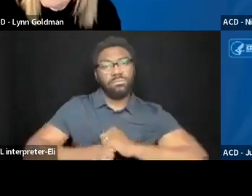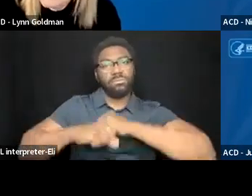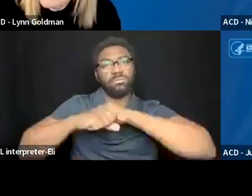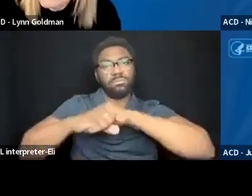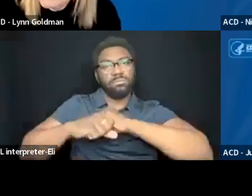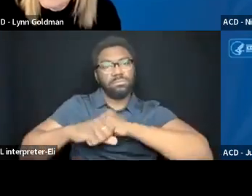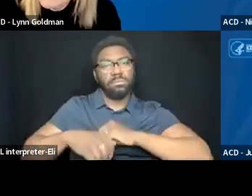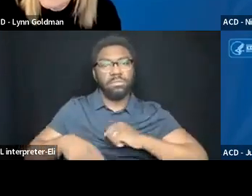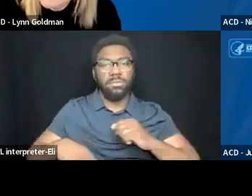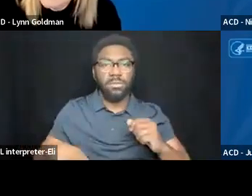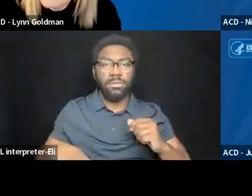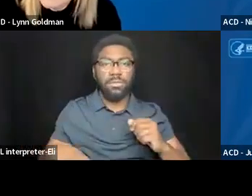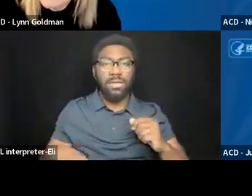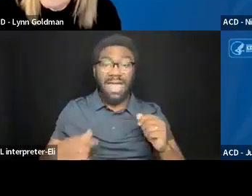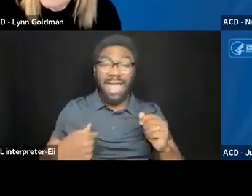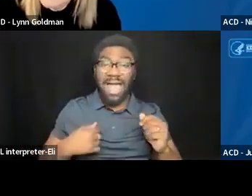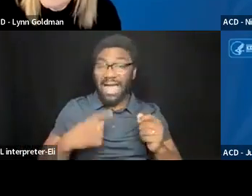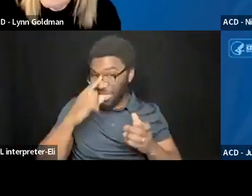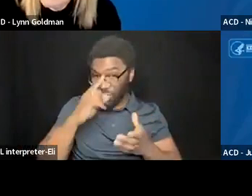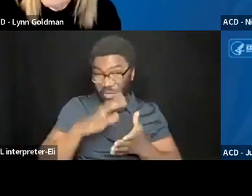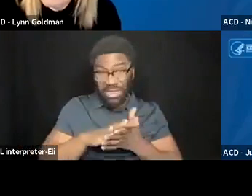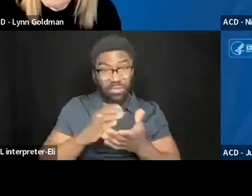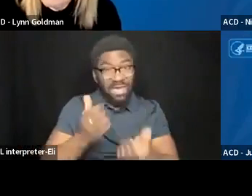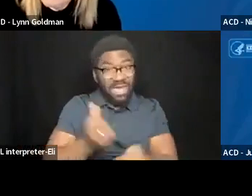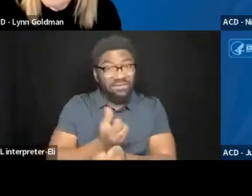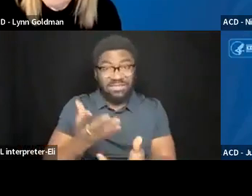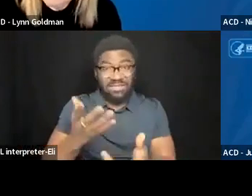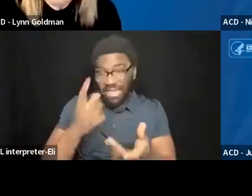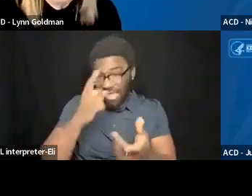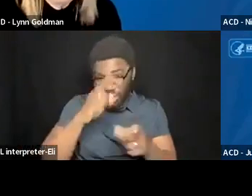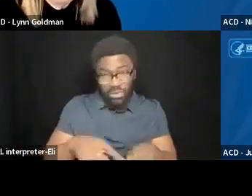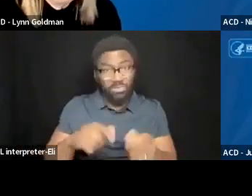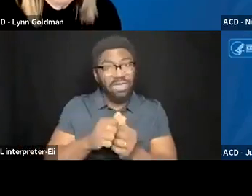but a question that I have is it is good for the person to report